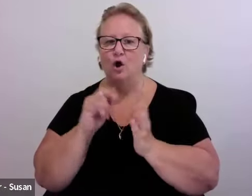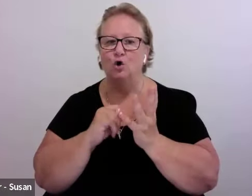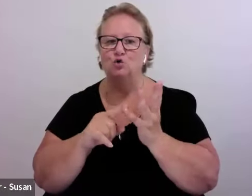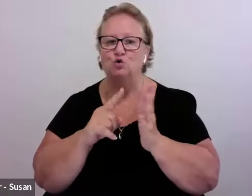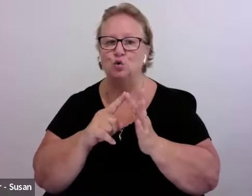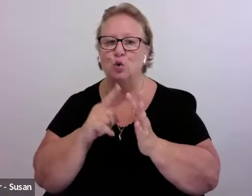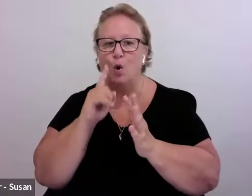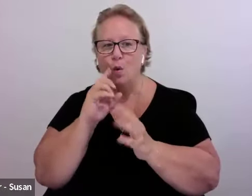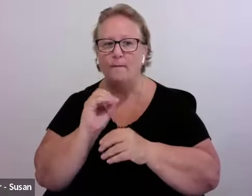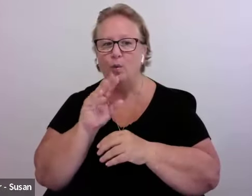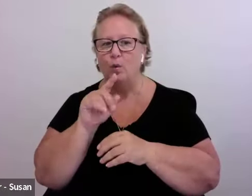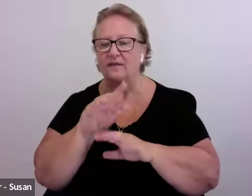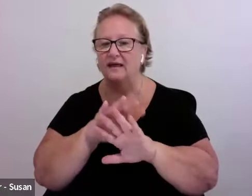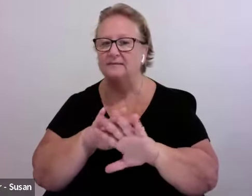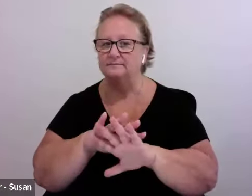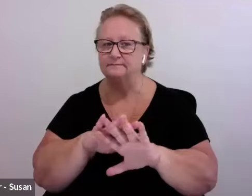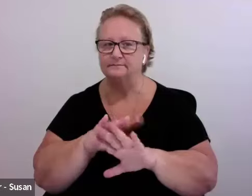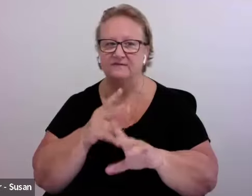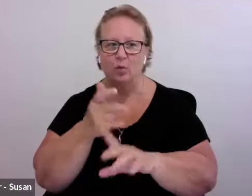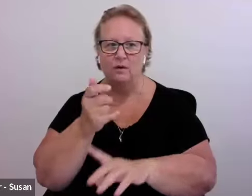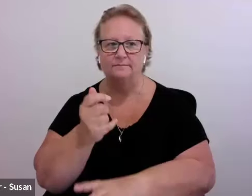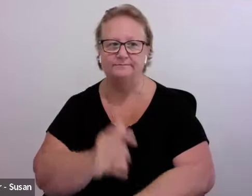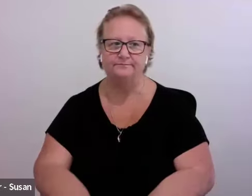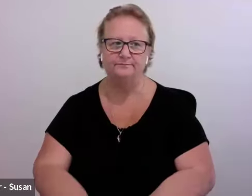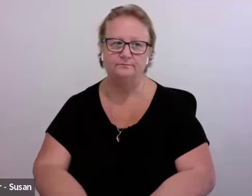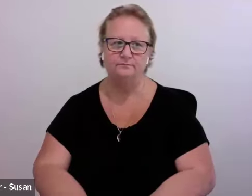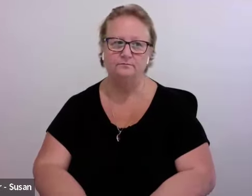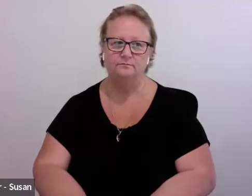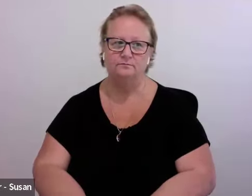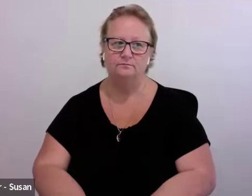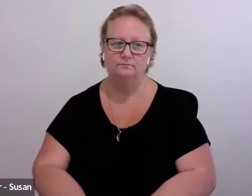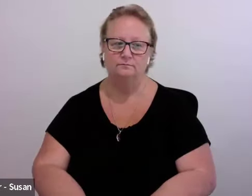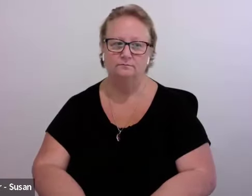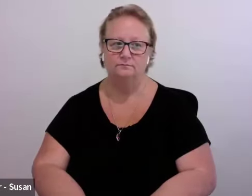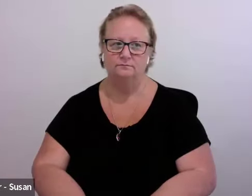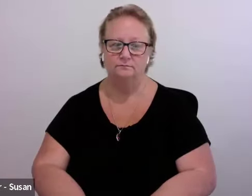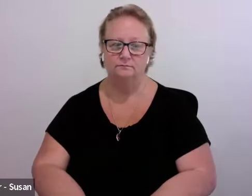to us via email. Thank you for joining us today. We